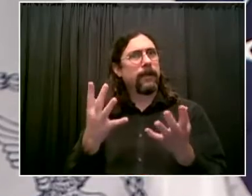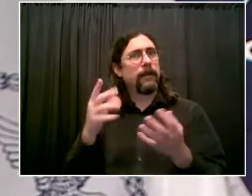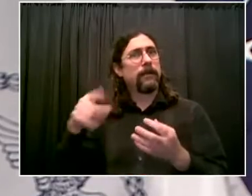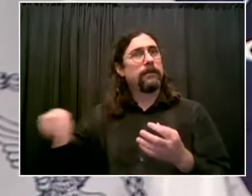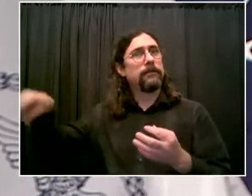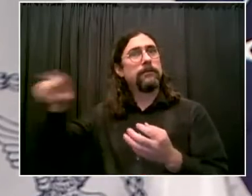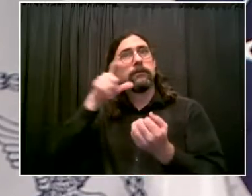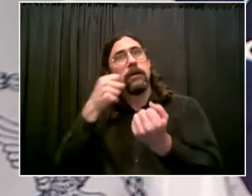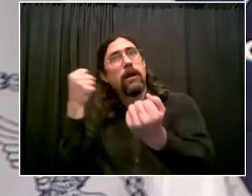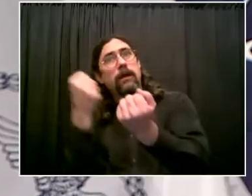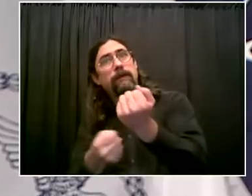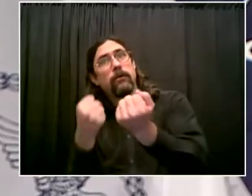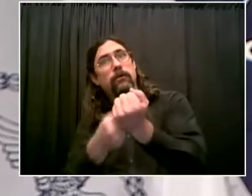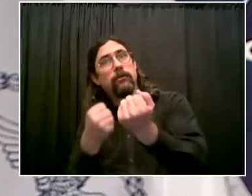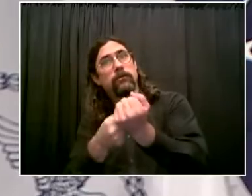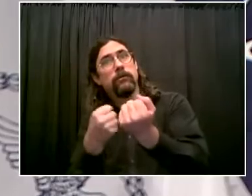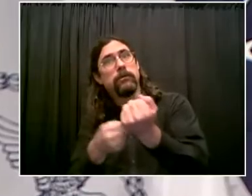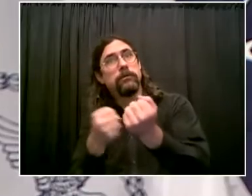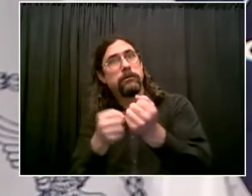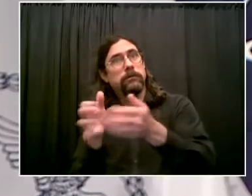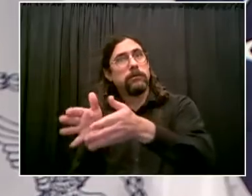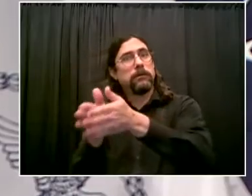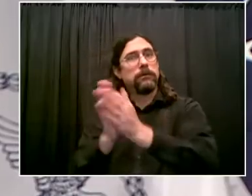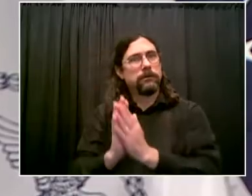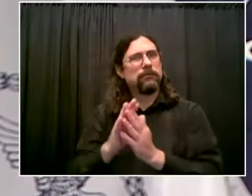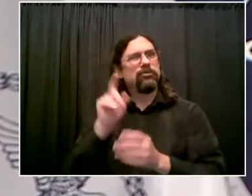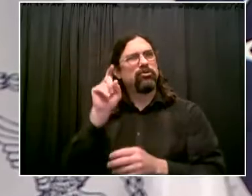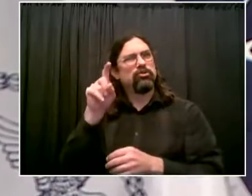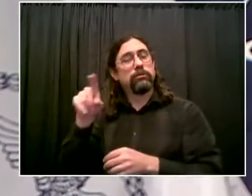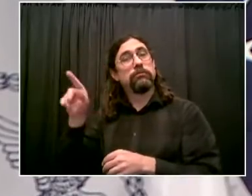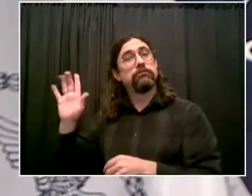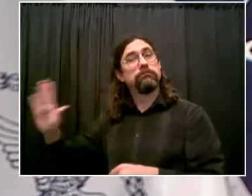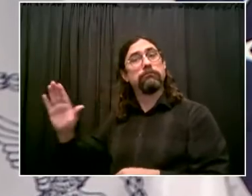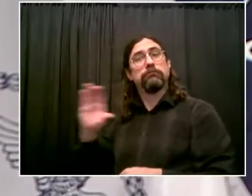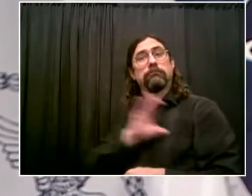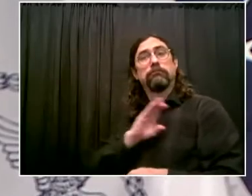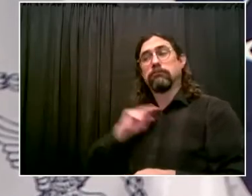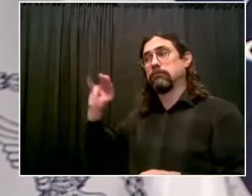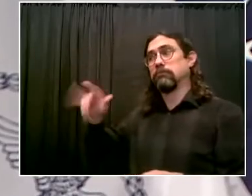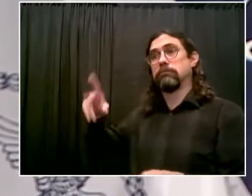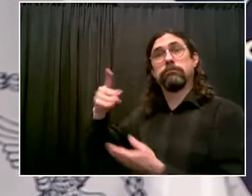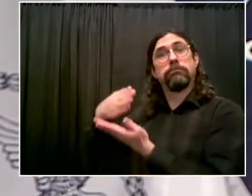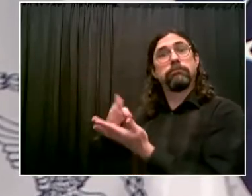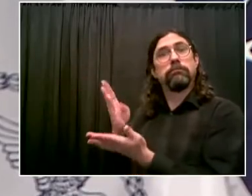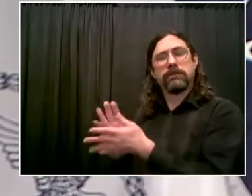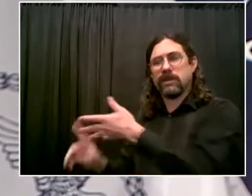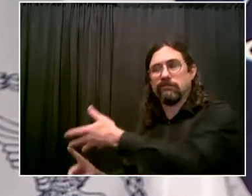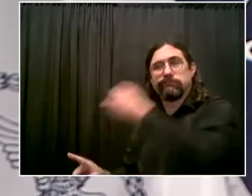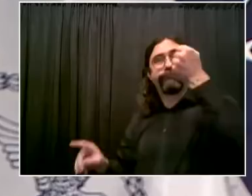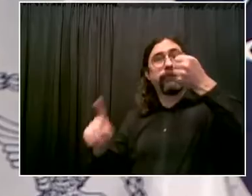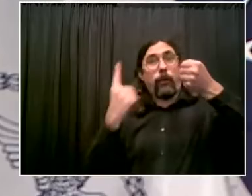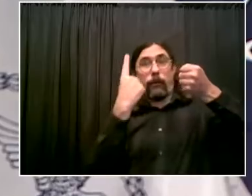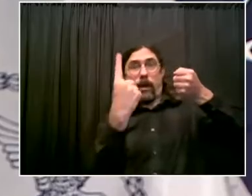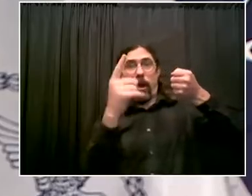WERE CALLS FOR THE CUT TO HET NYPD BUDGET AND DEPENDING ON WHO